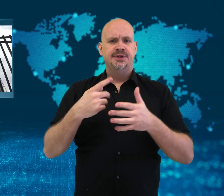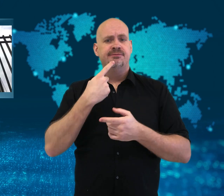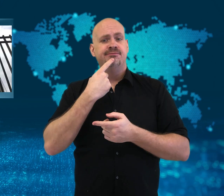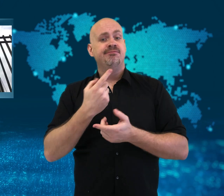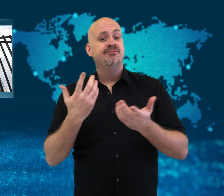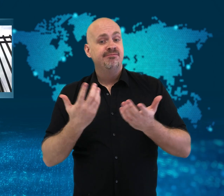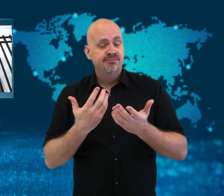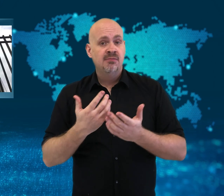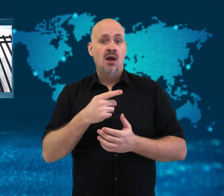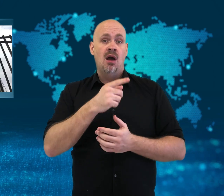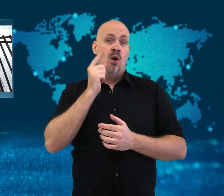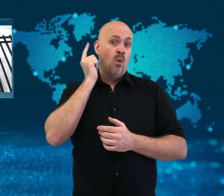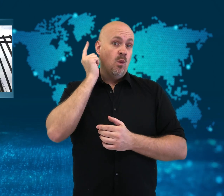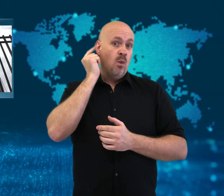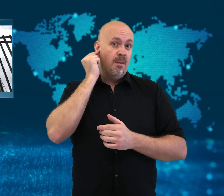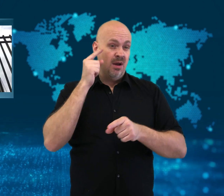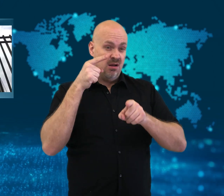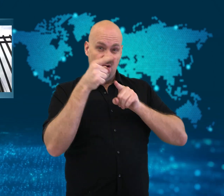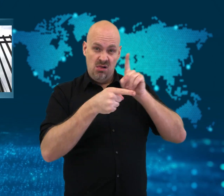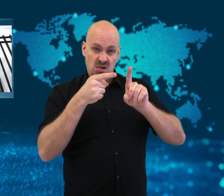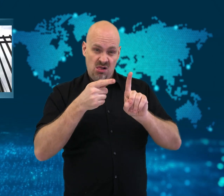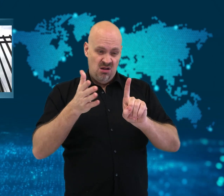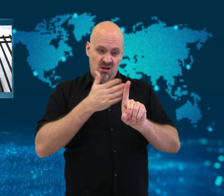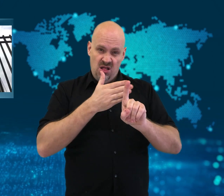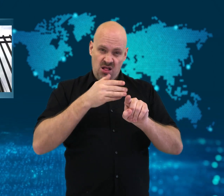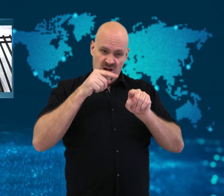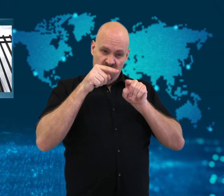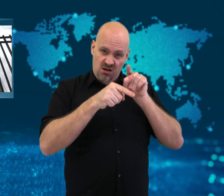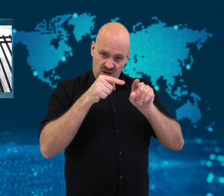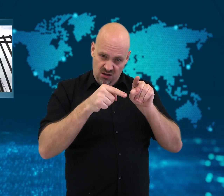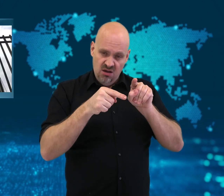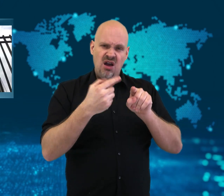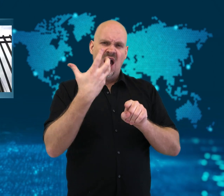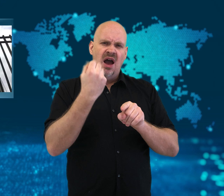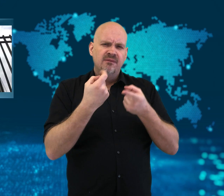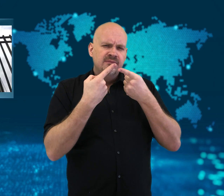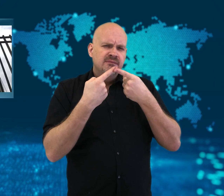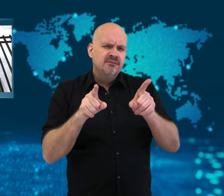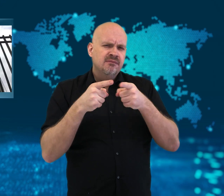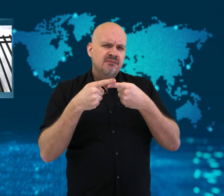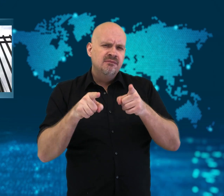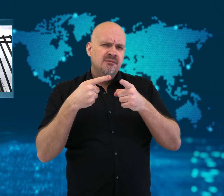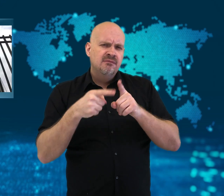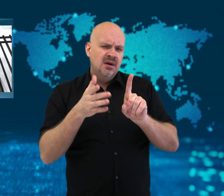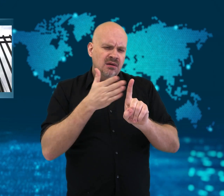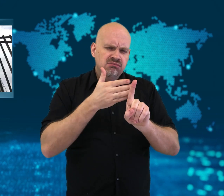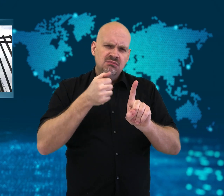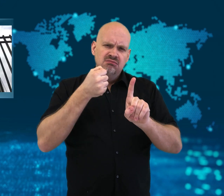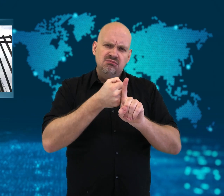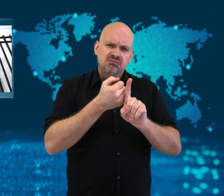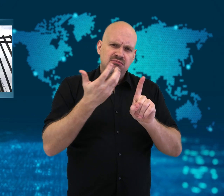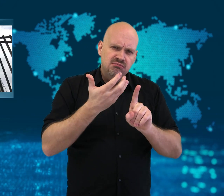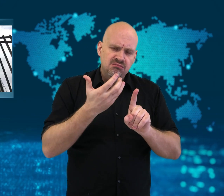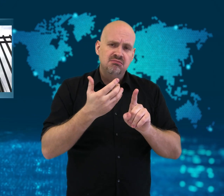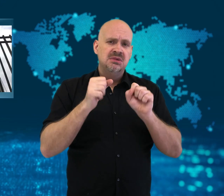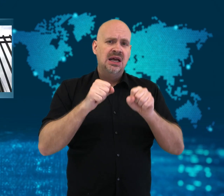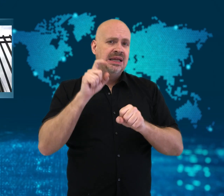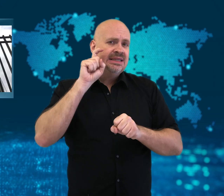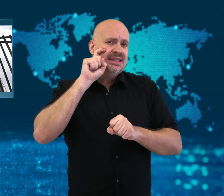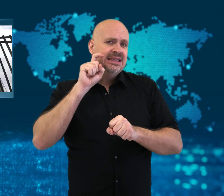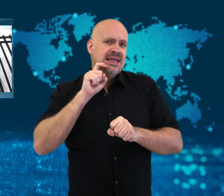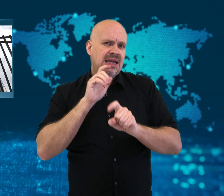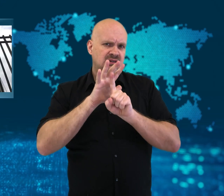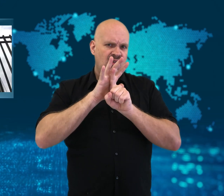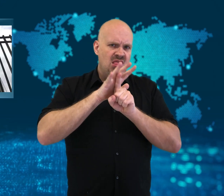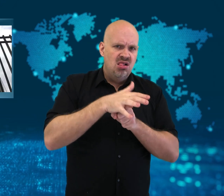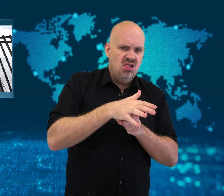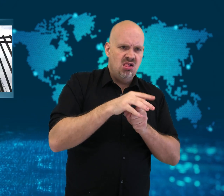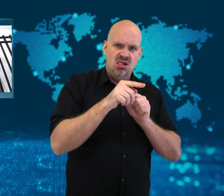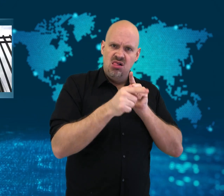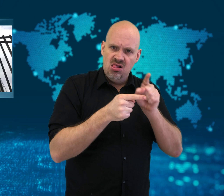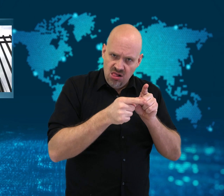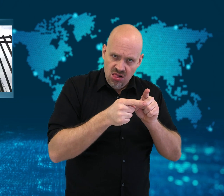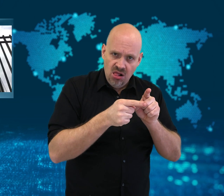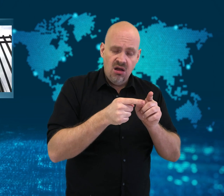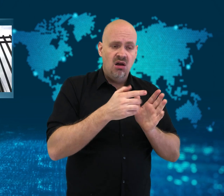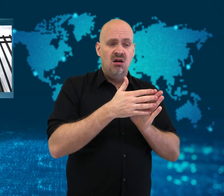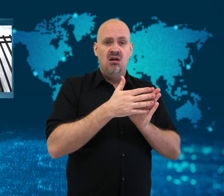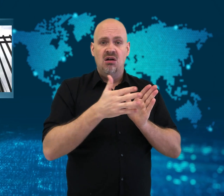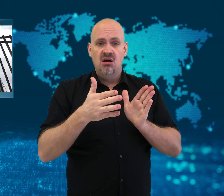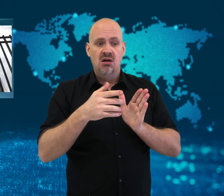The UN Secretary-General said that violence against women ranges from